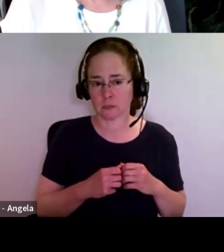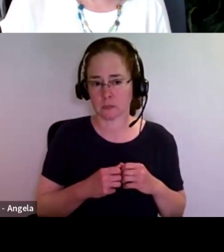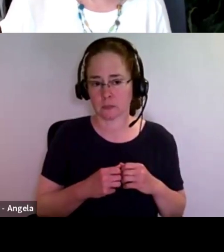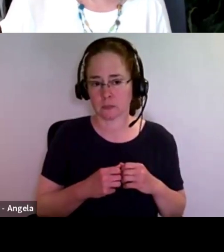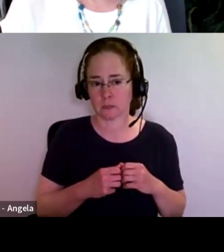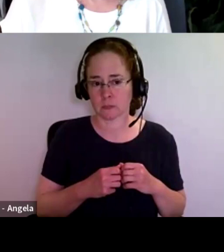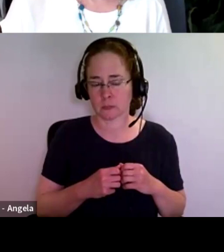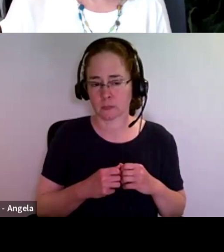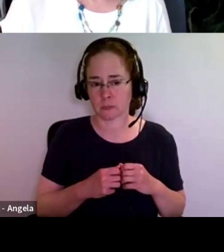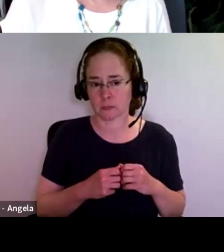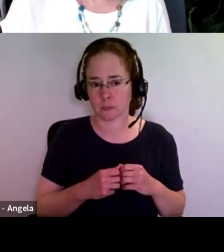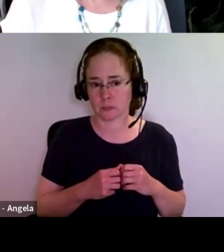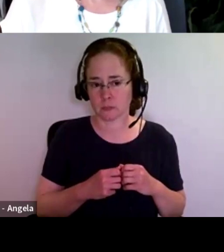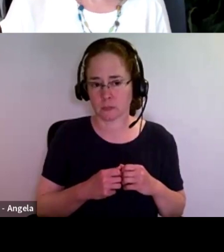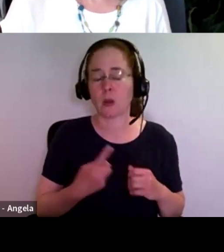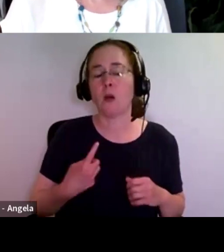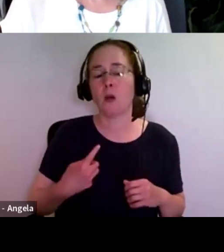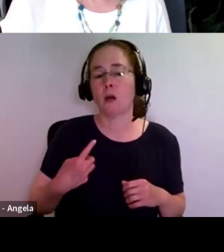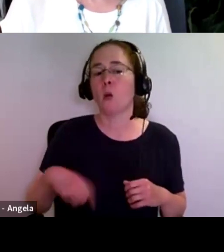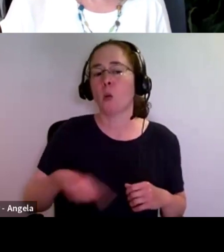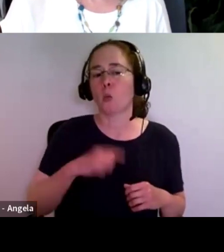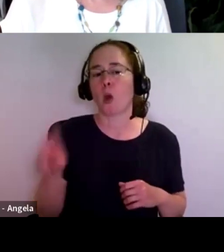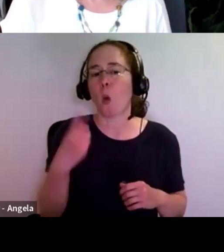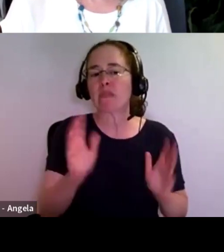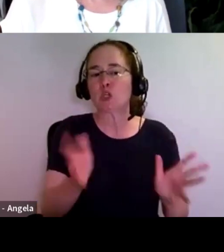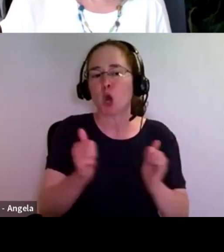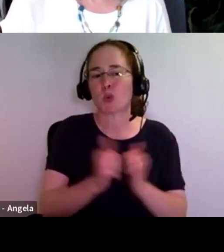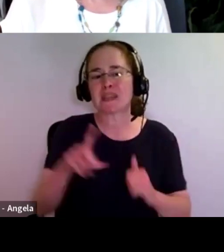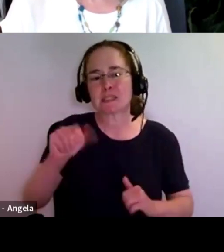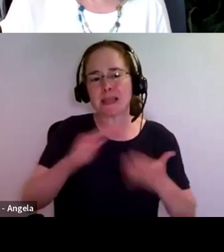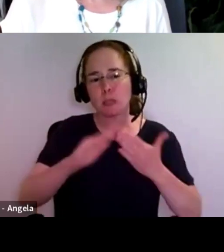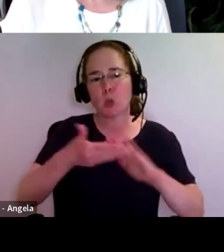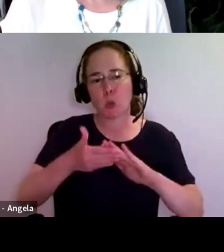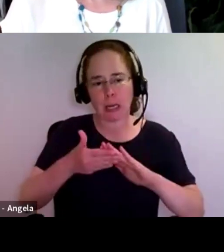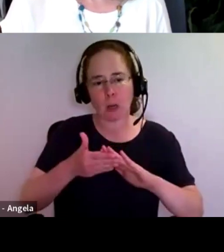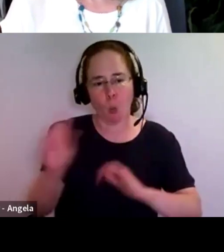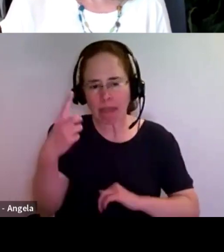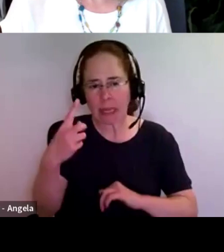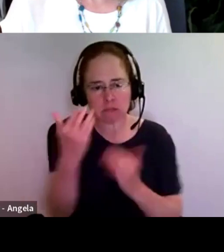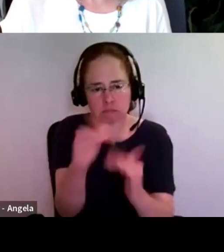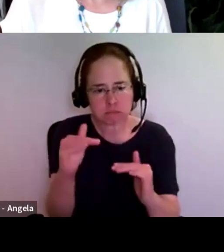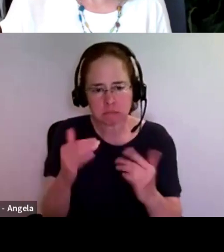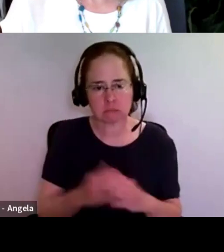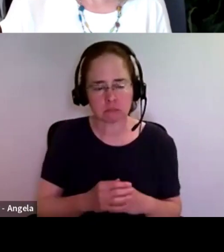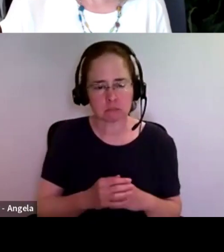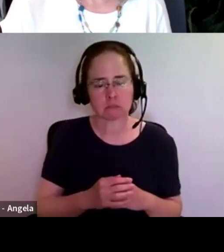This disability community, and we have to our house about